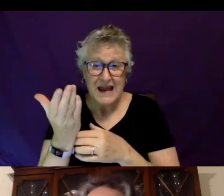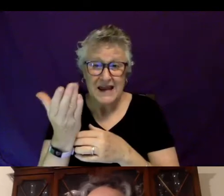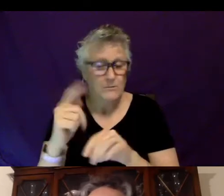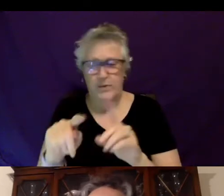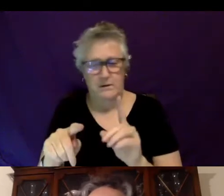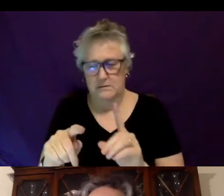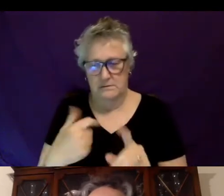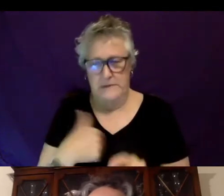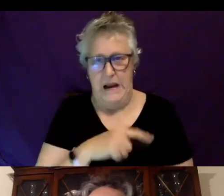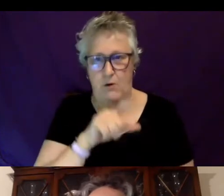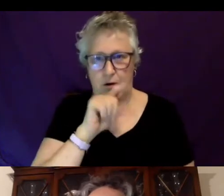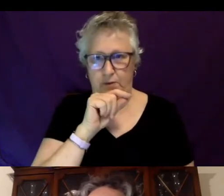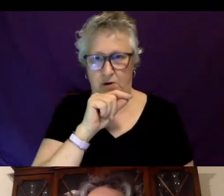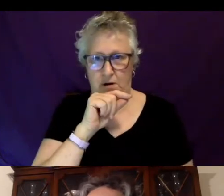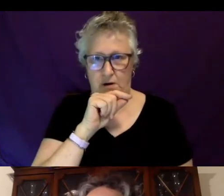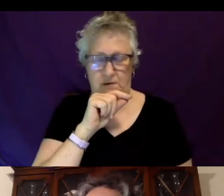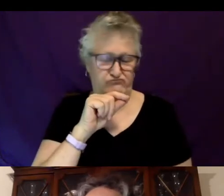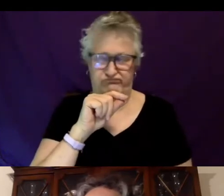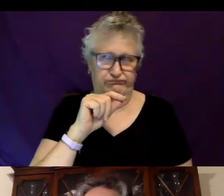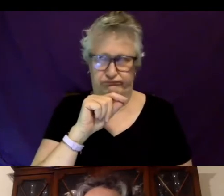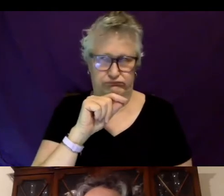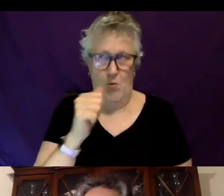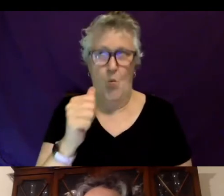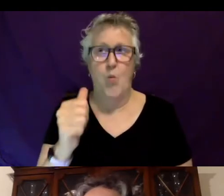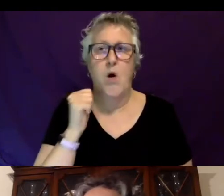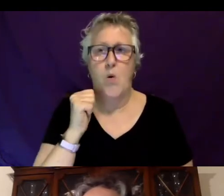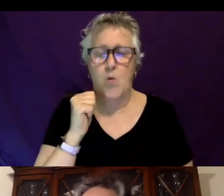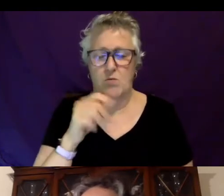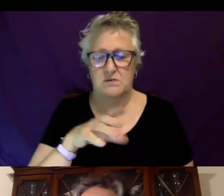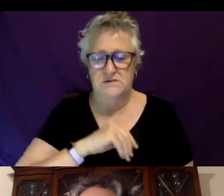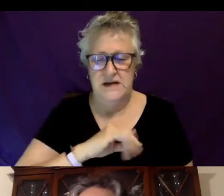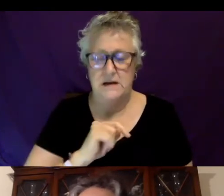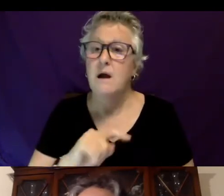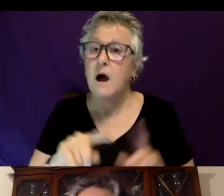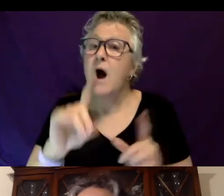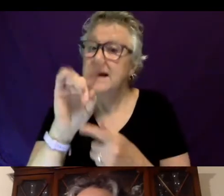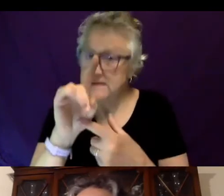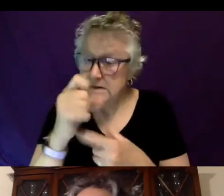But I did make a small sculpture of her, about the size of of her, and painted